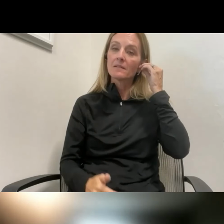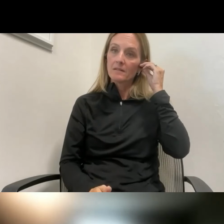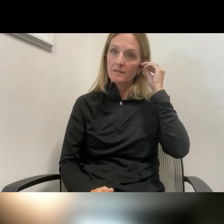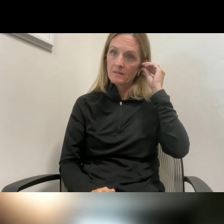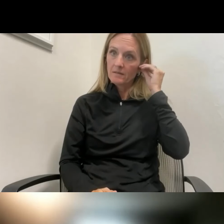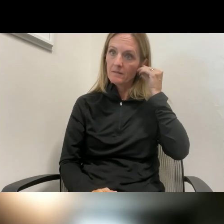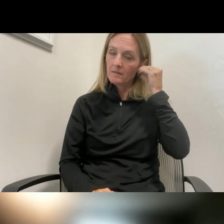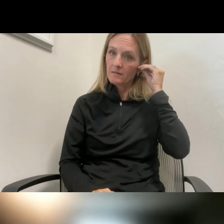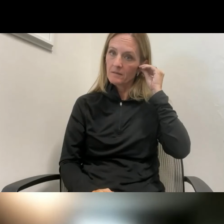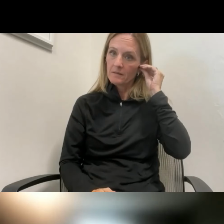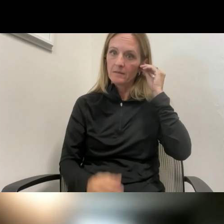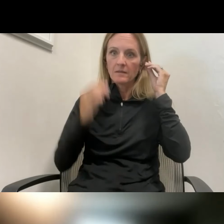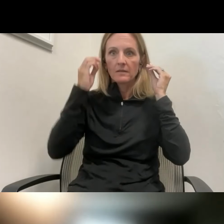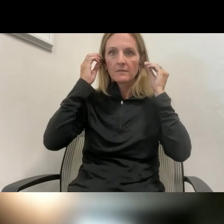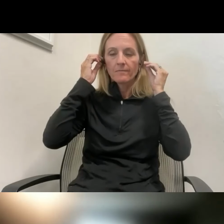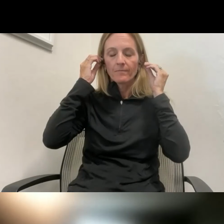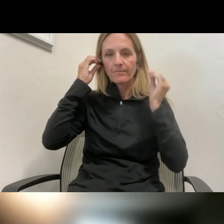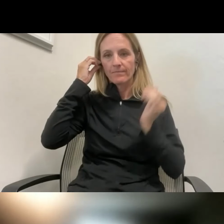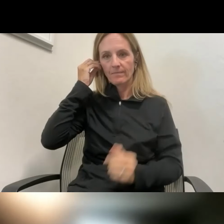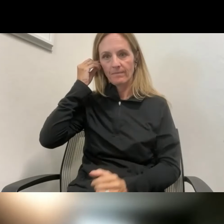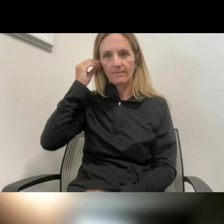I'll slow down a little bit here I think I'm talking a little fast.